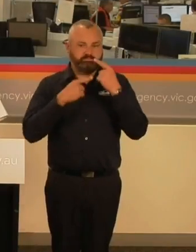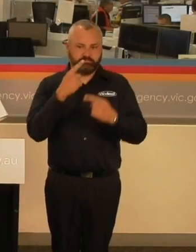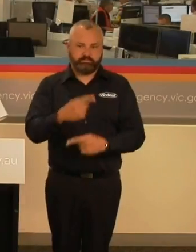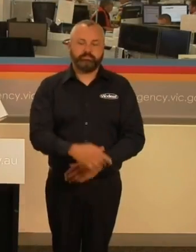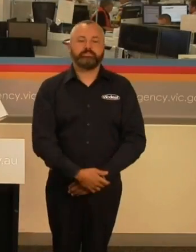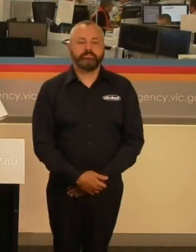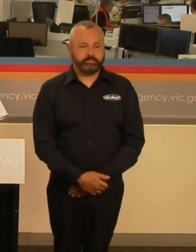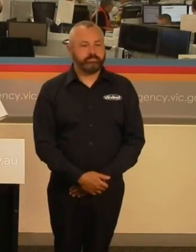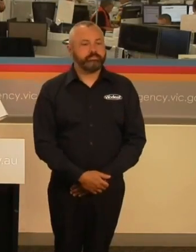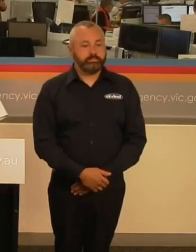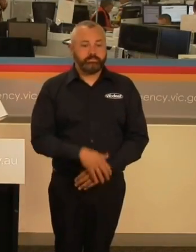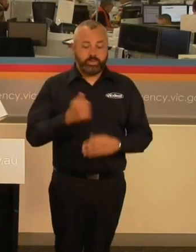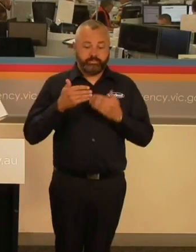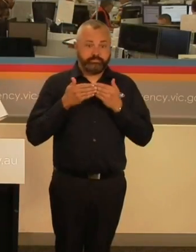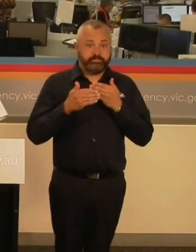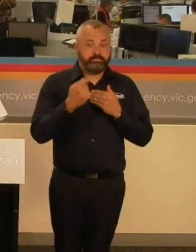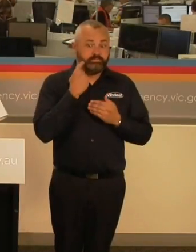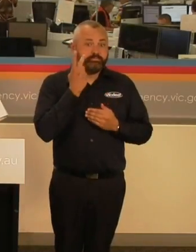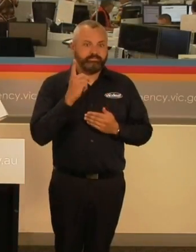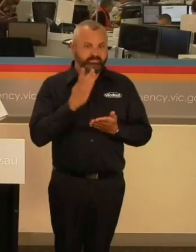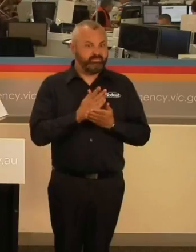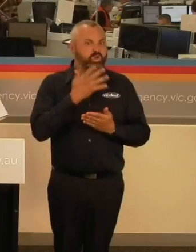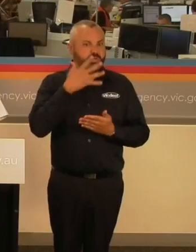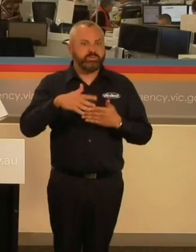Victoria now with me today is Andrew Tupper from the Bureau of Meteorology